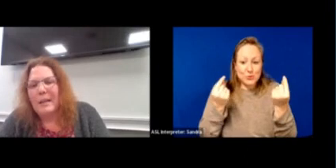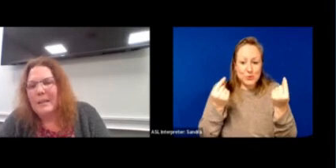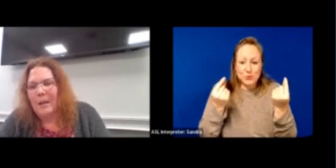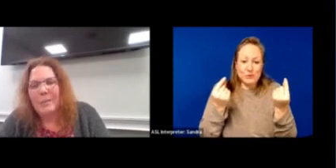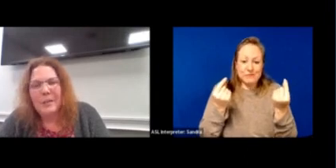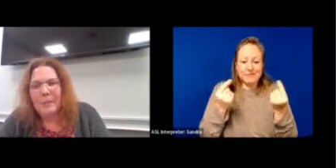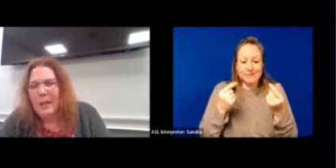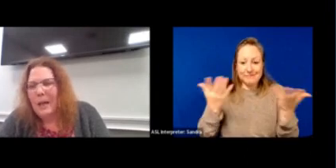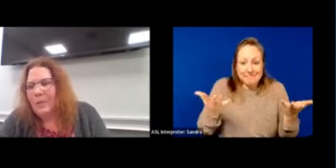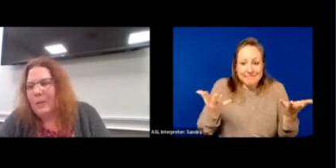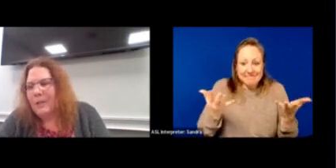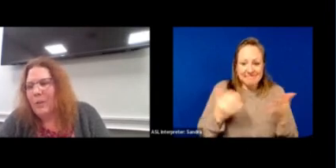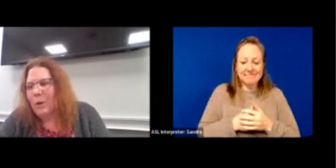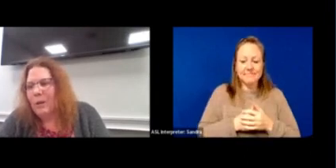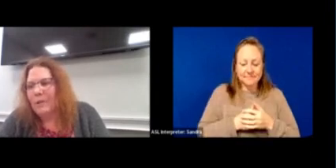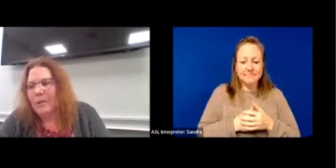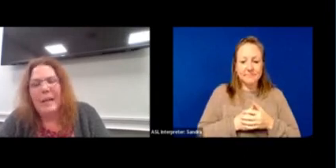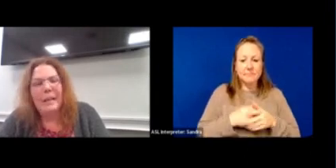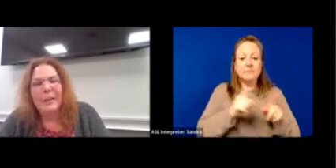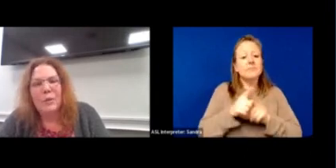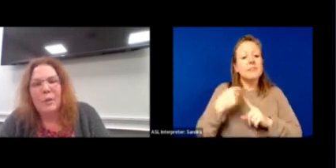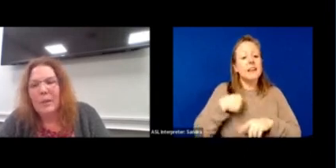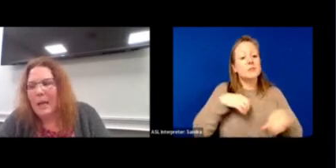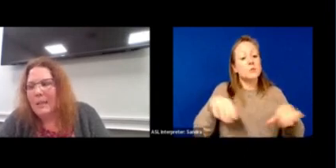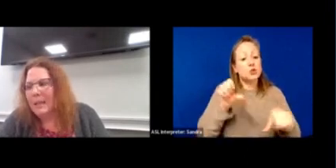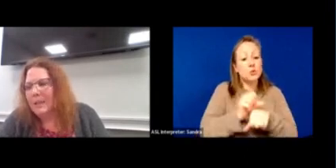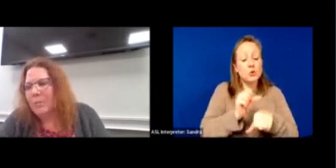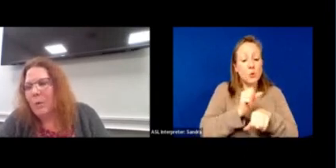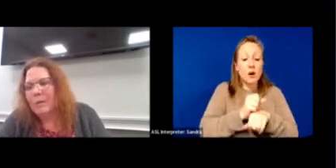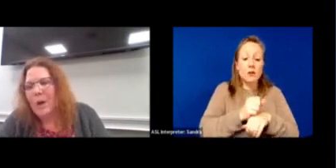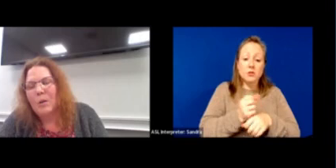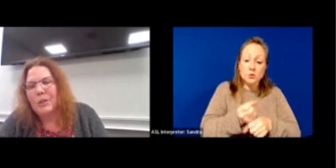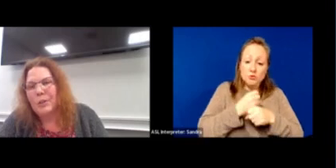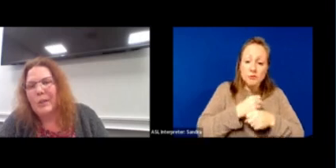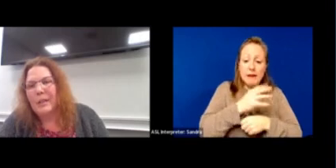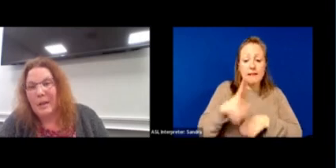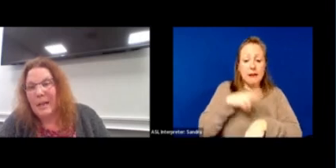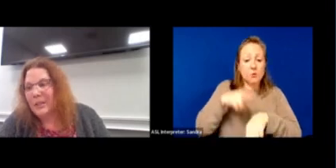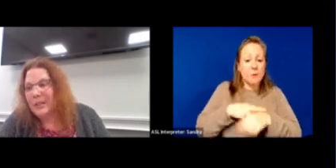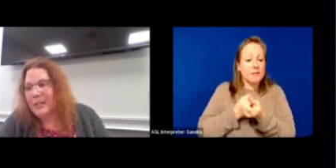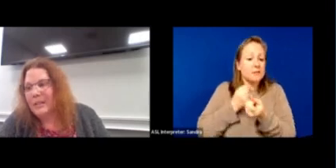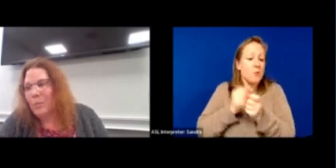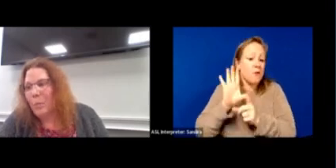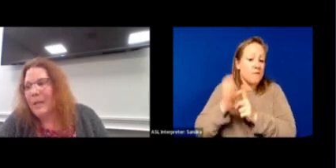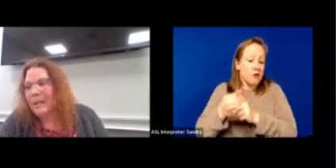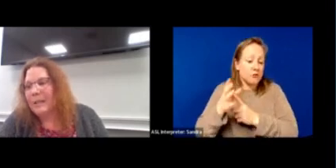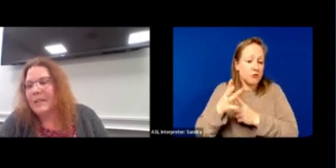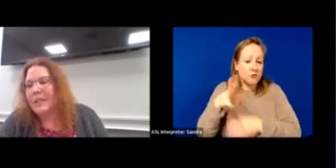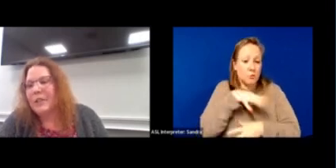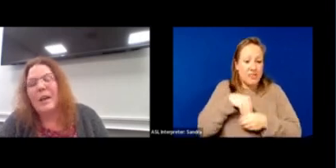next steps, as we do the work of creating and normalizing supportive cultures within our agencies, we need to continue